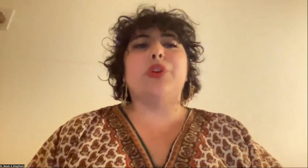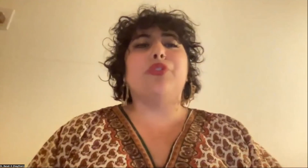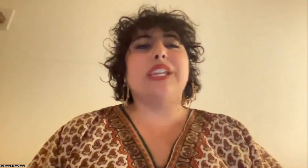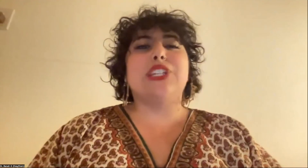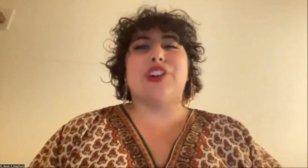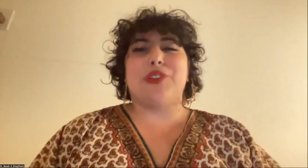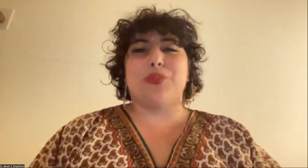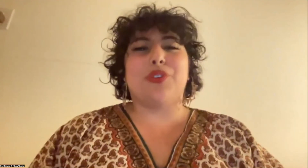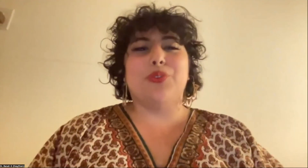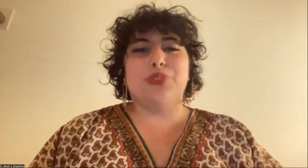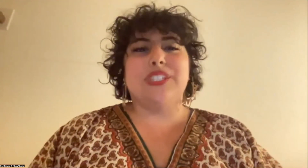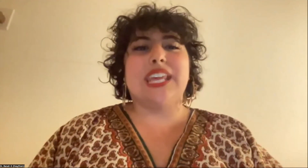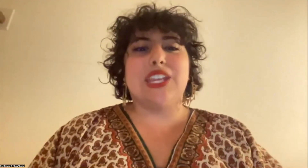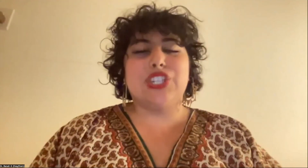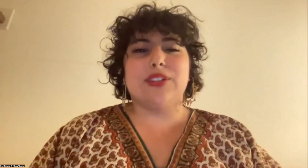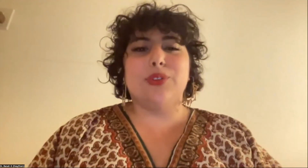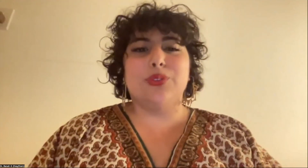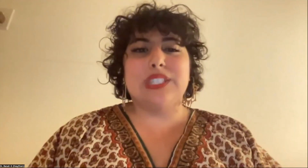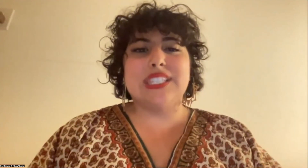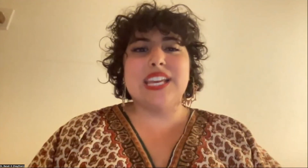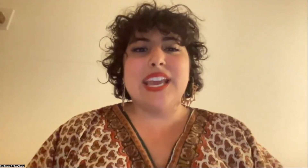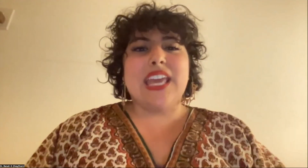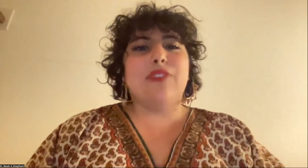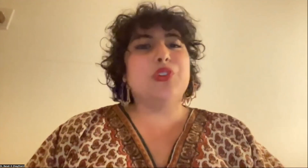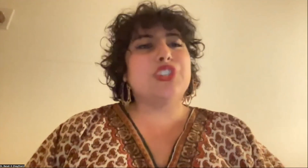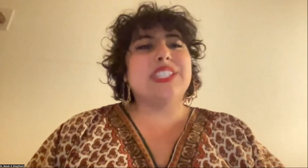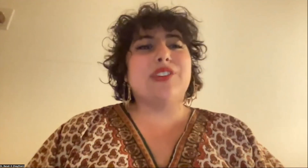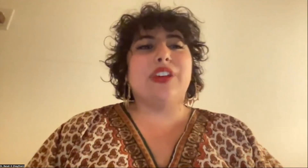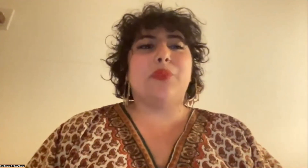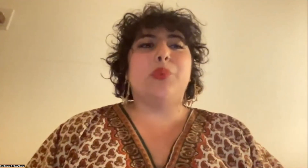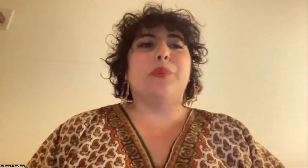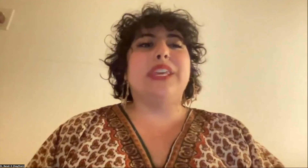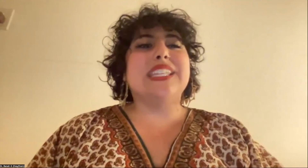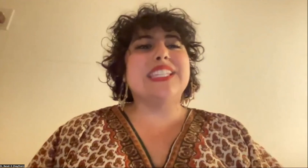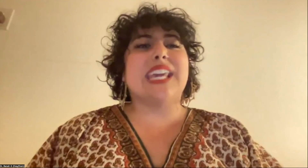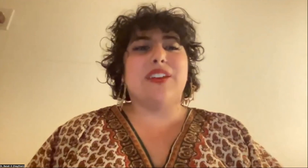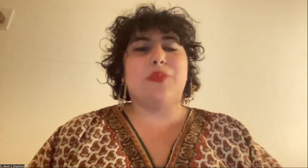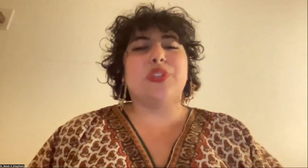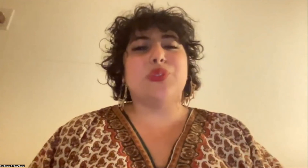will greet each other with ouds and ancient lutes. In a future Syria we will begin the day from the